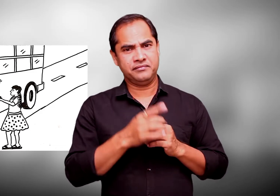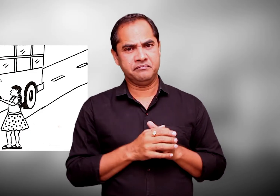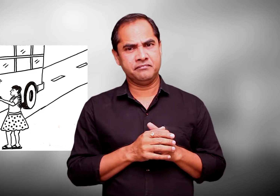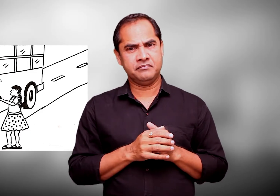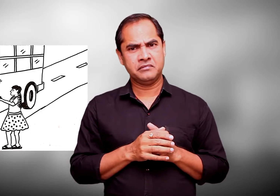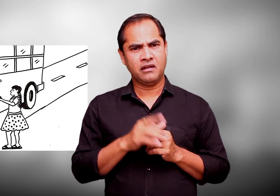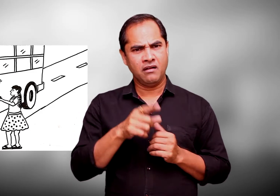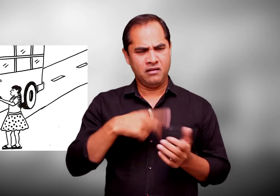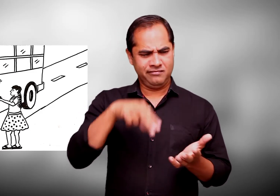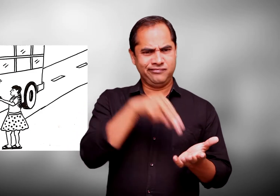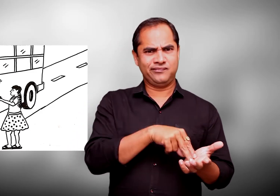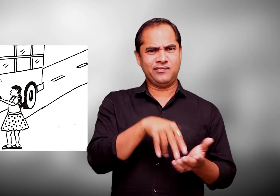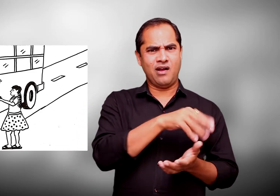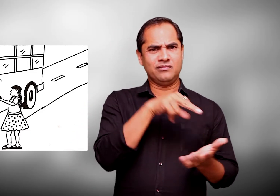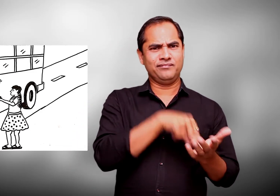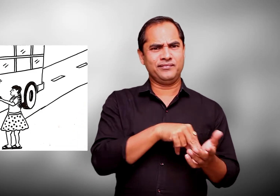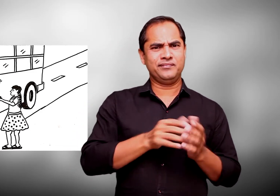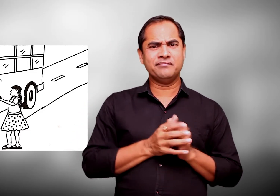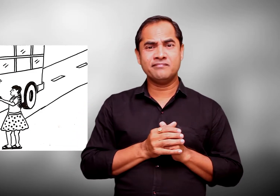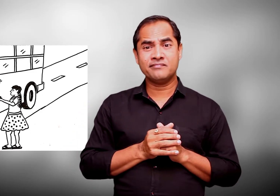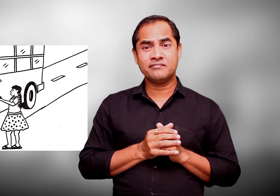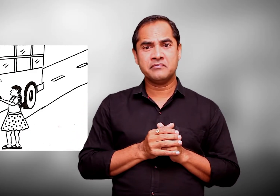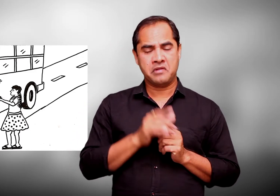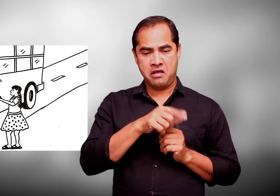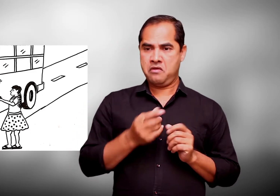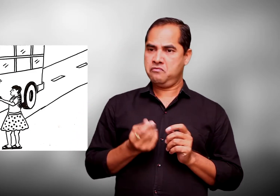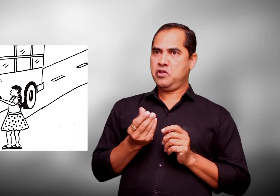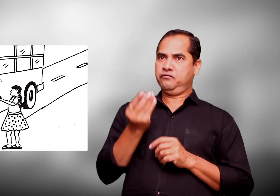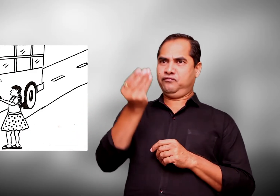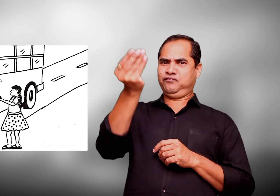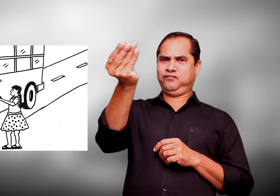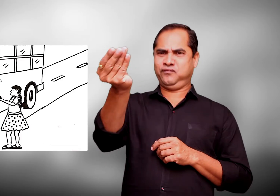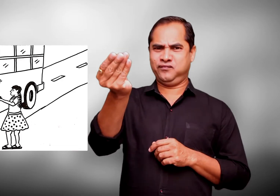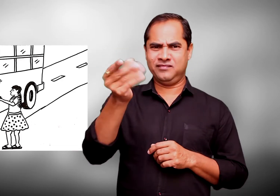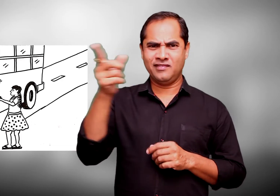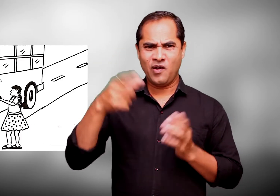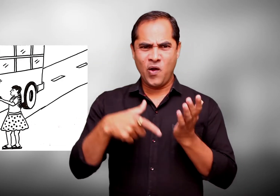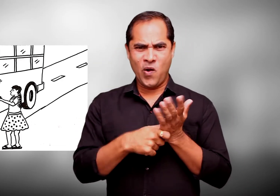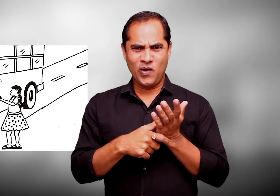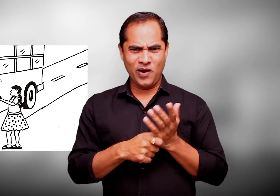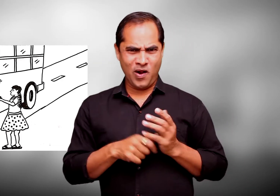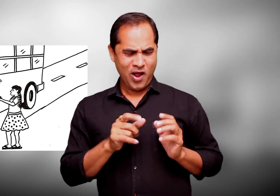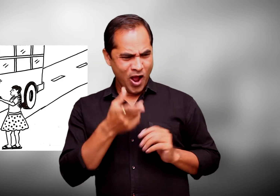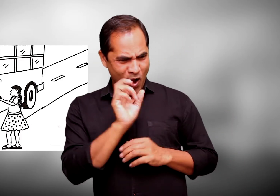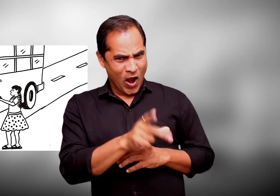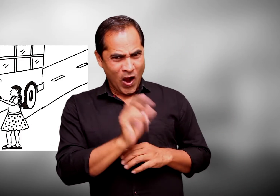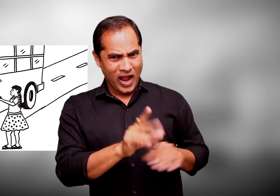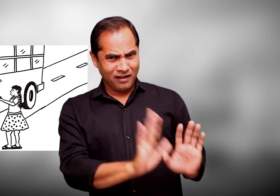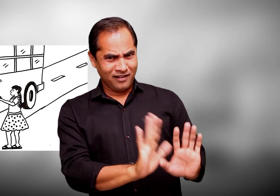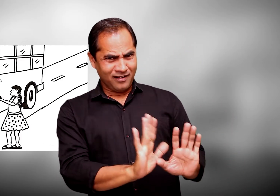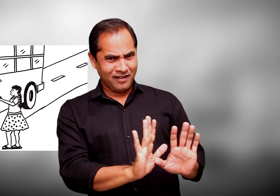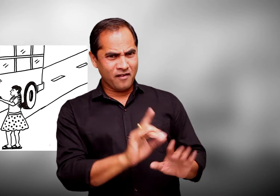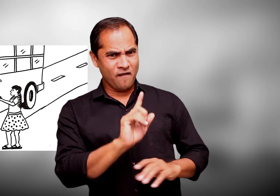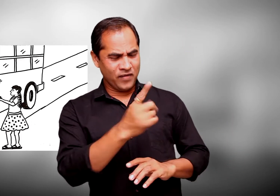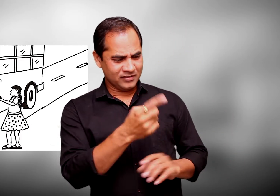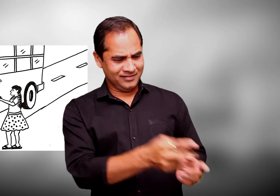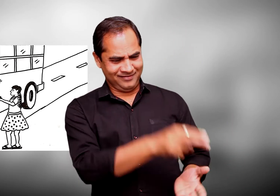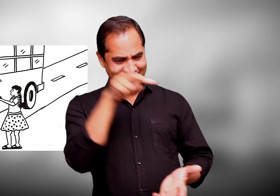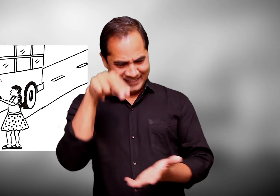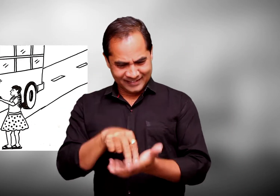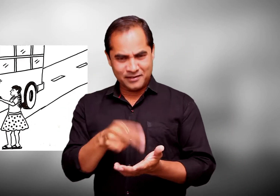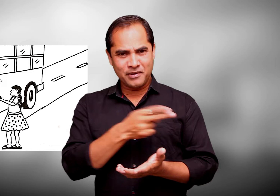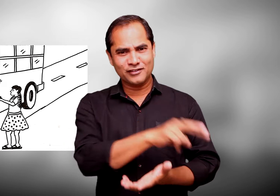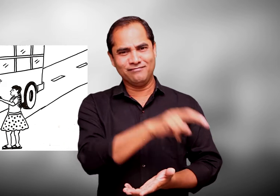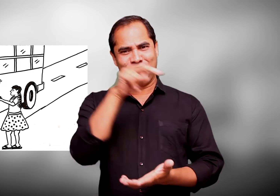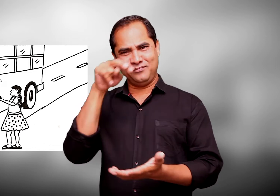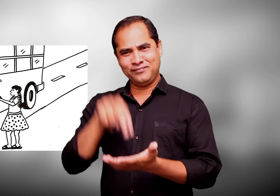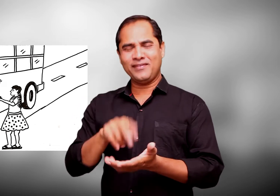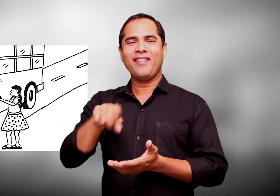bus, 'and here is my money'. She showed him some coins.